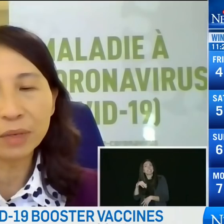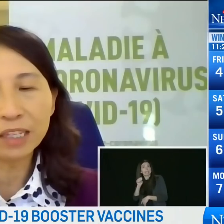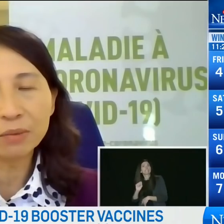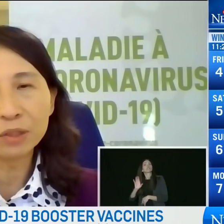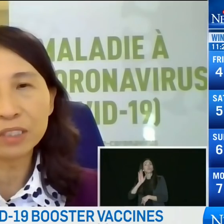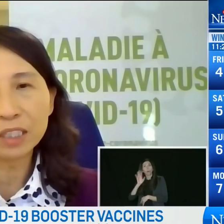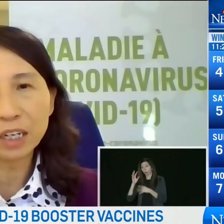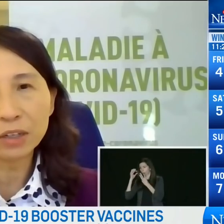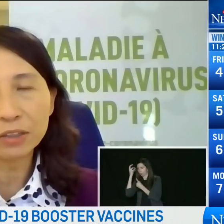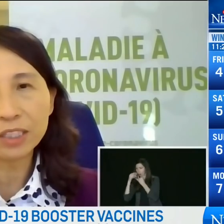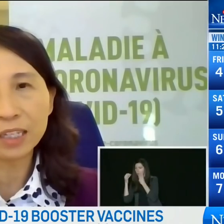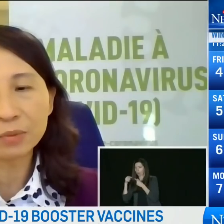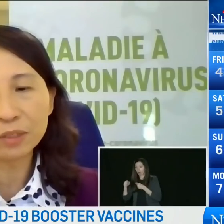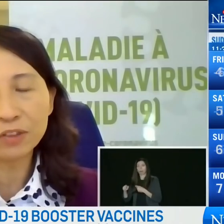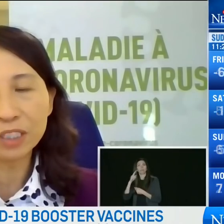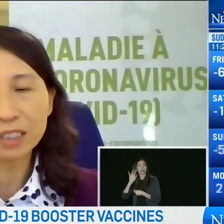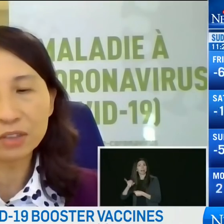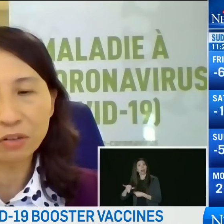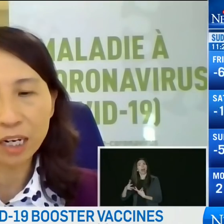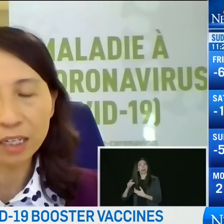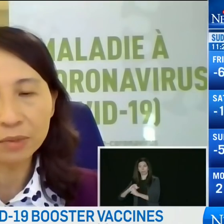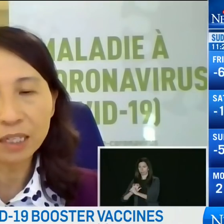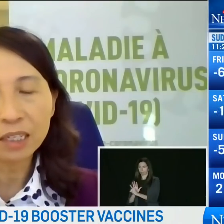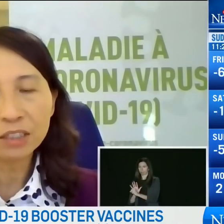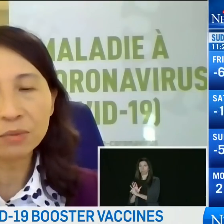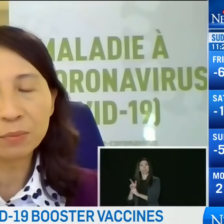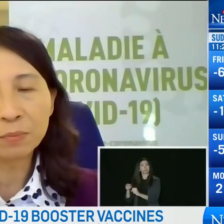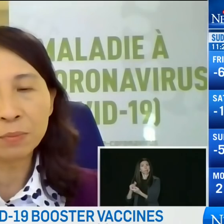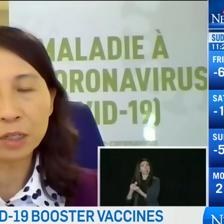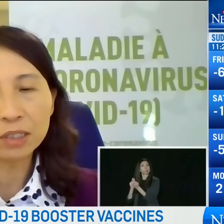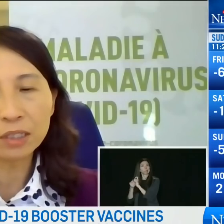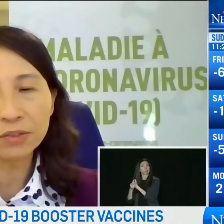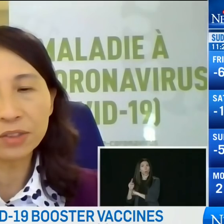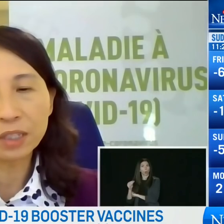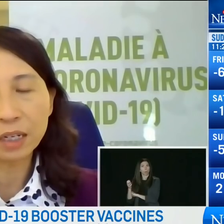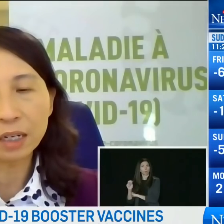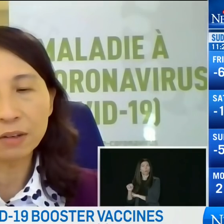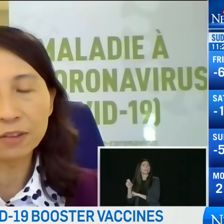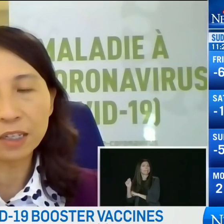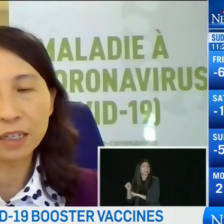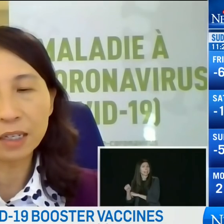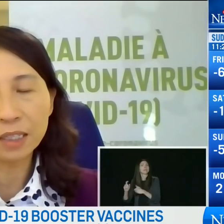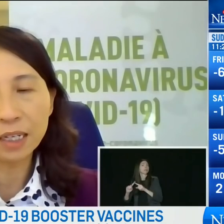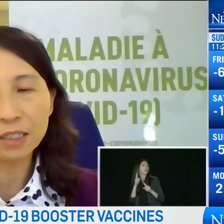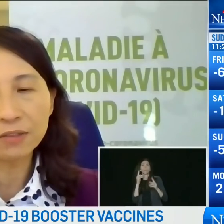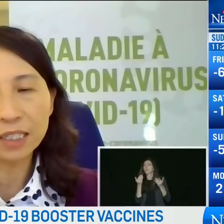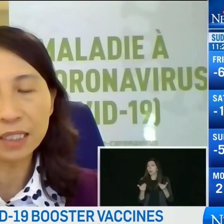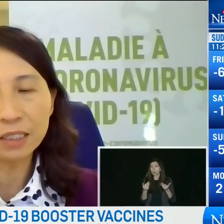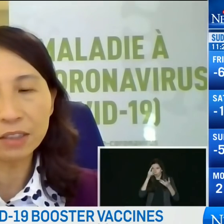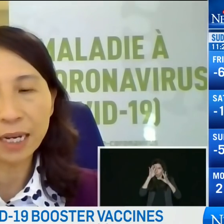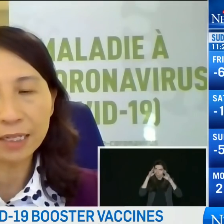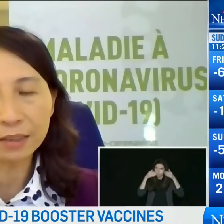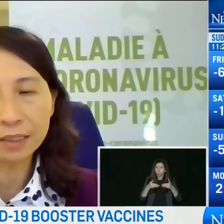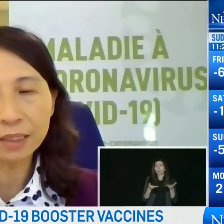OMICRON OR NOT.